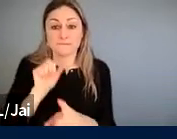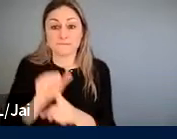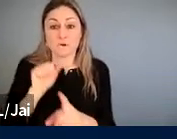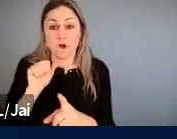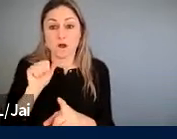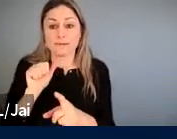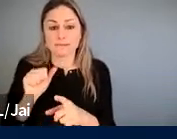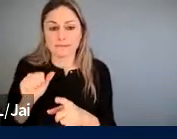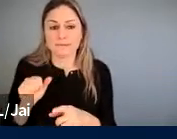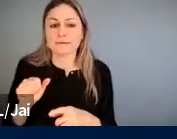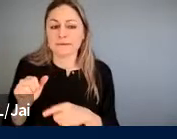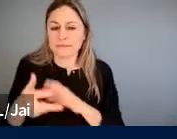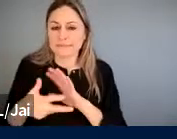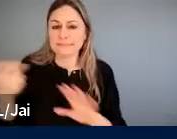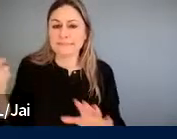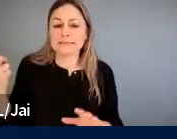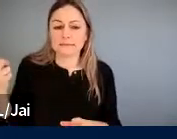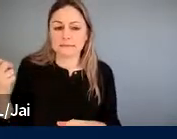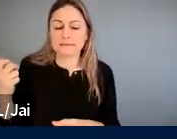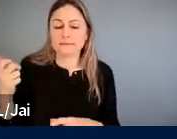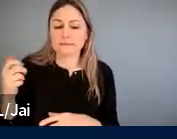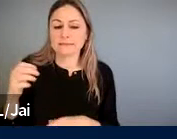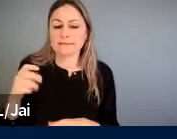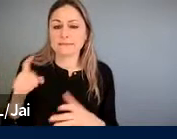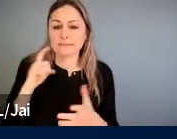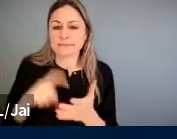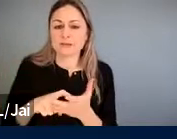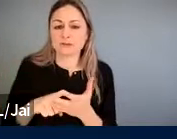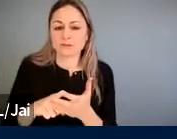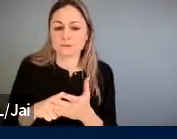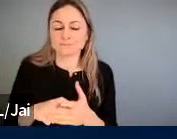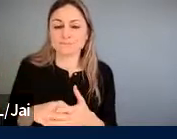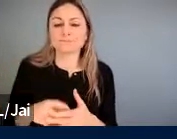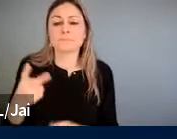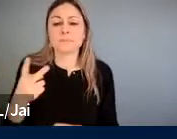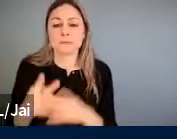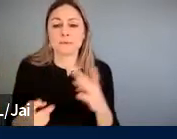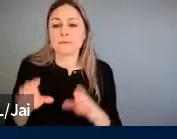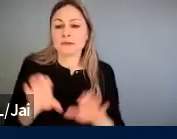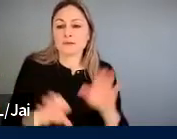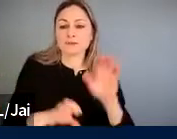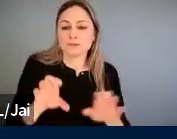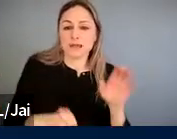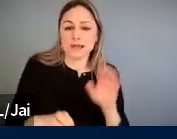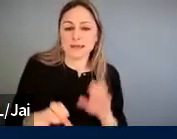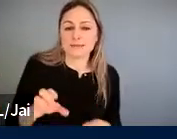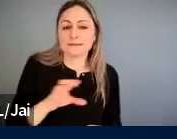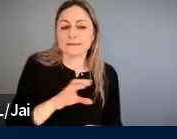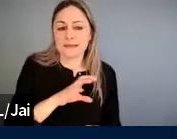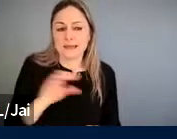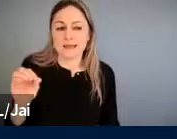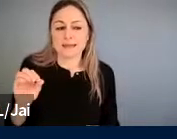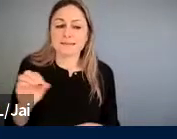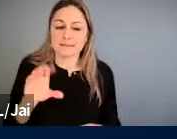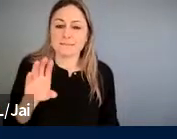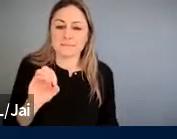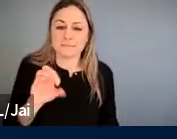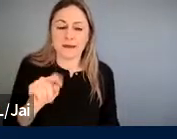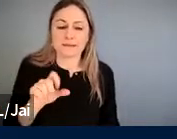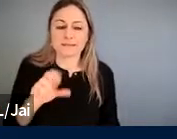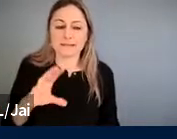determination systems. Again, both the chat bots and fraud detection are beneficial opportunities,